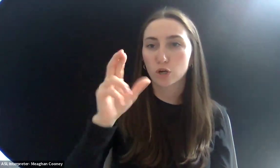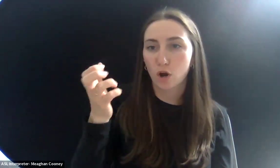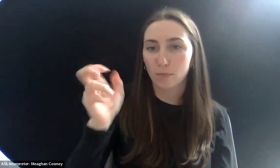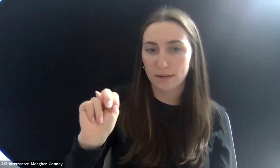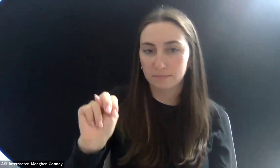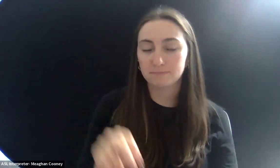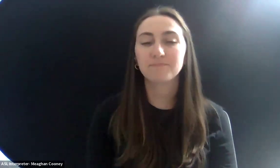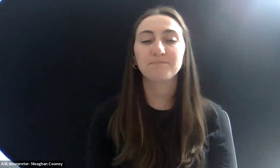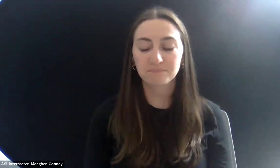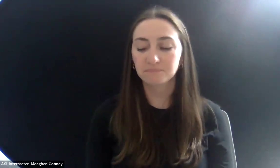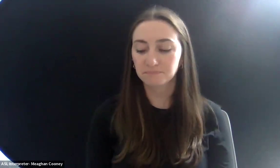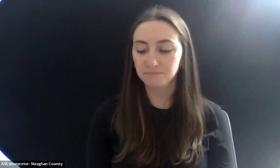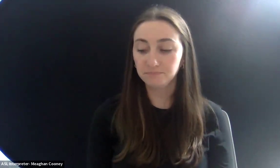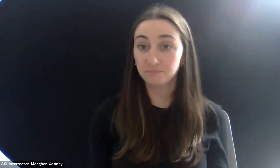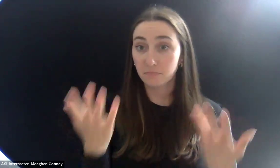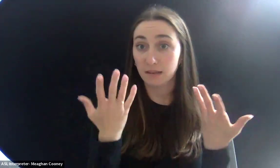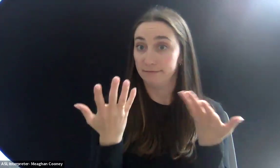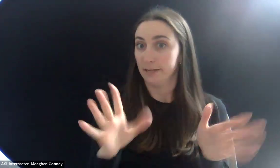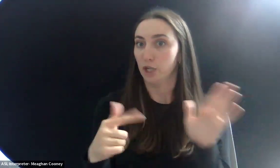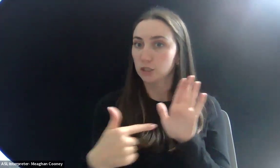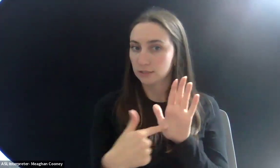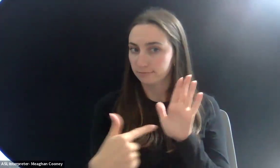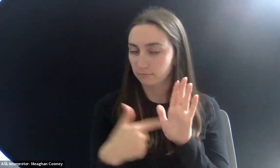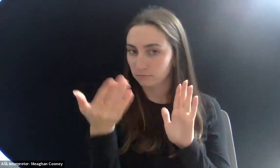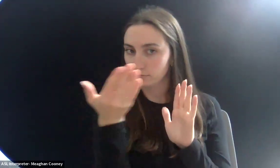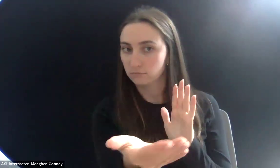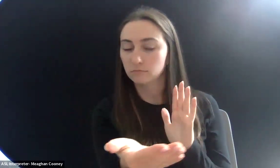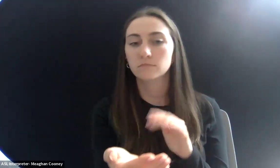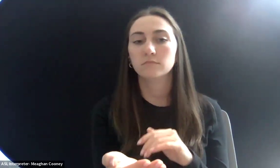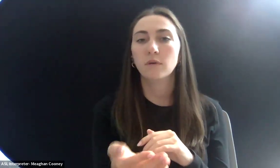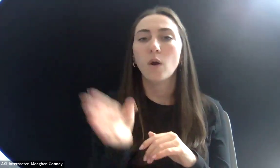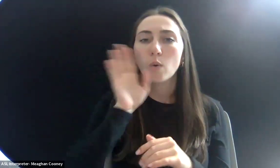And as is indicated here, a discussion around the MEPA GHG